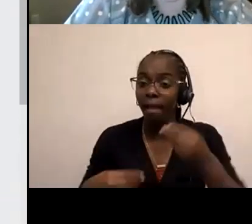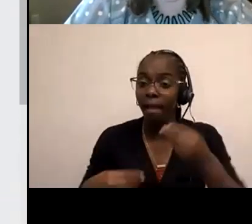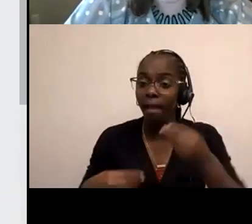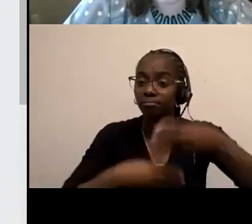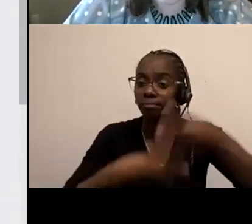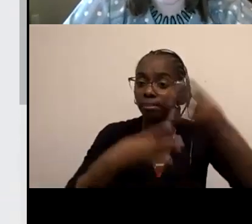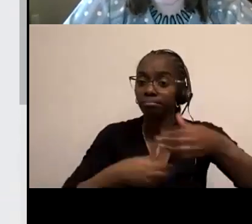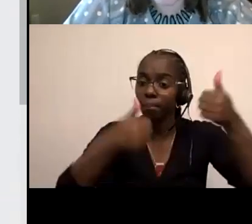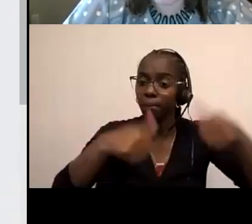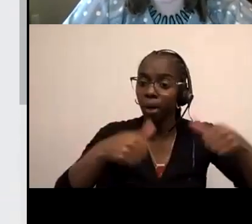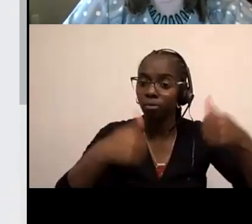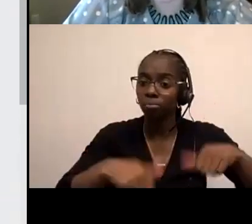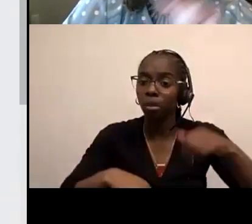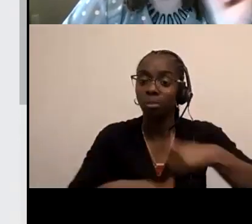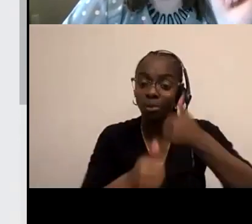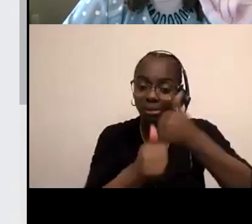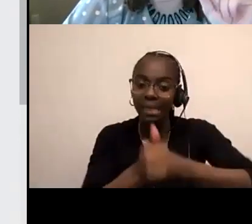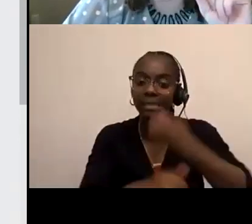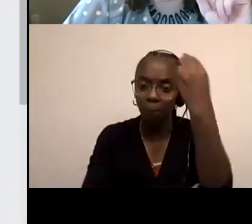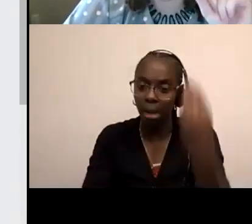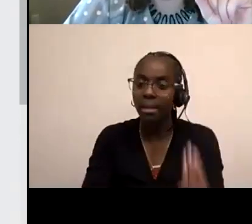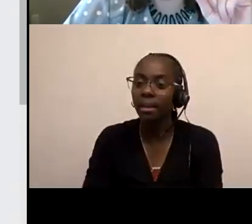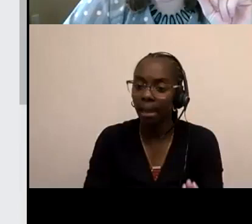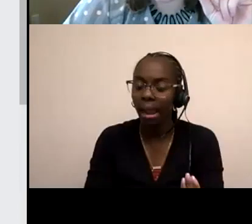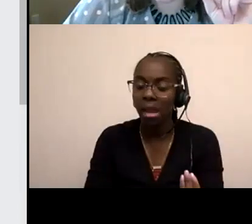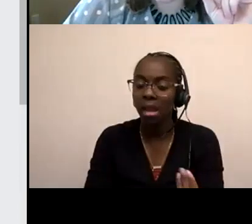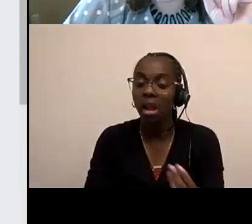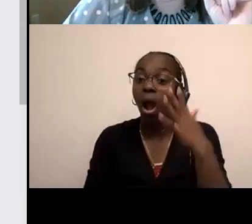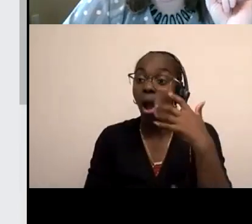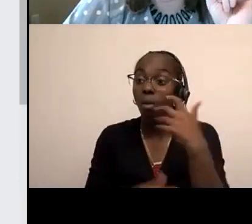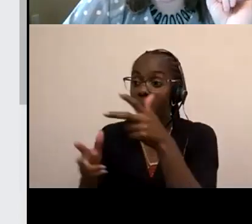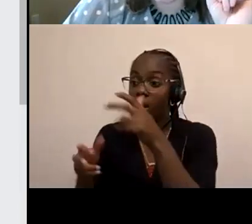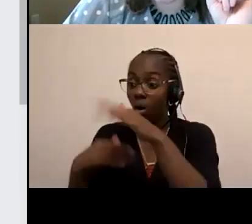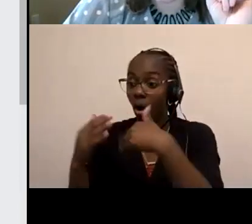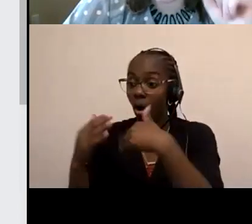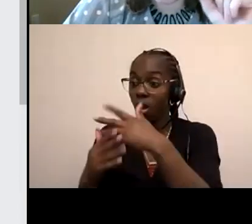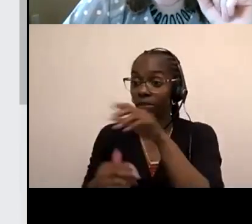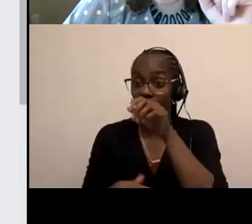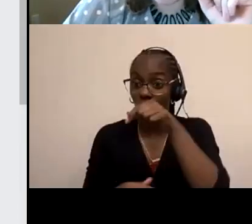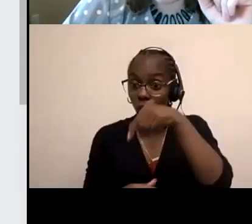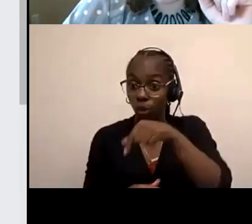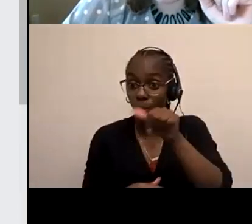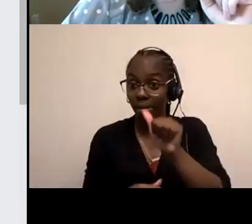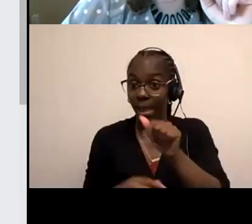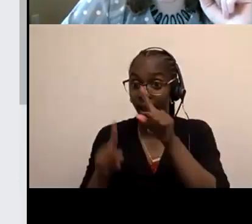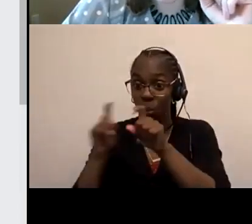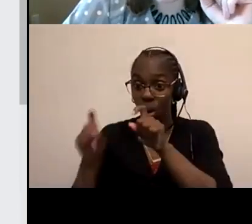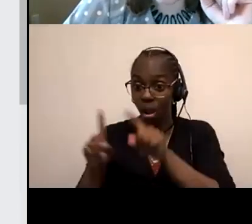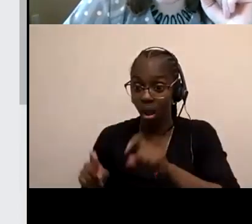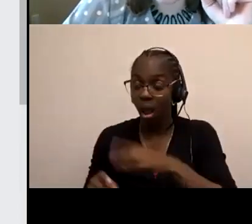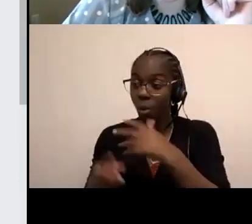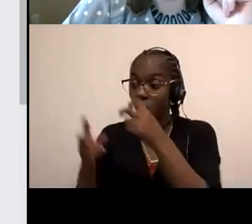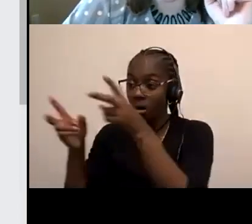IS TAKING THOSE QUESTIONS THAT YOU POST IN THE Q AND A SECTION AND I'M GOING